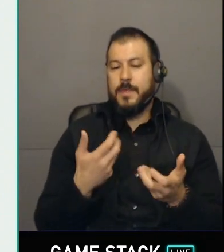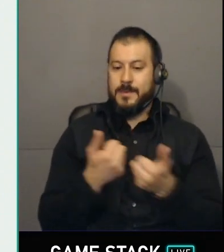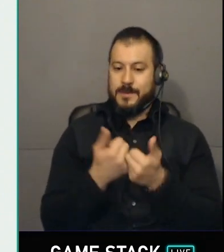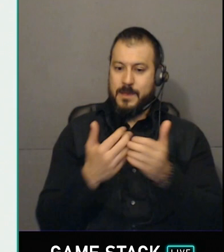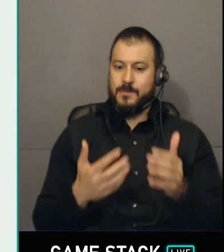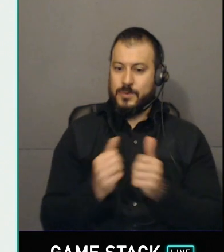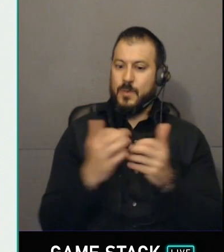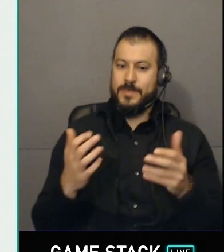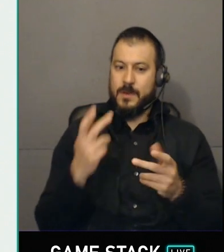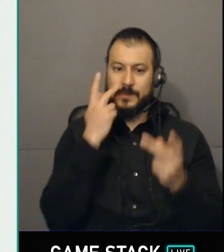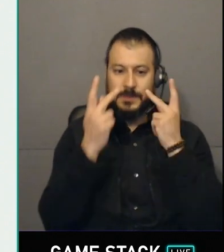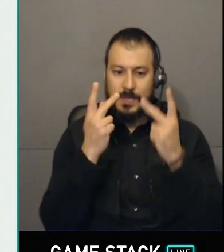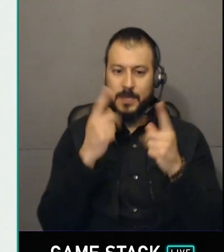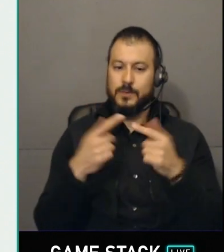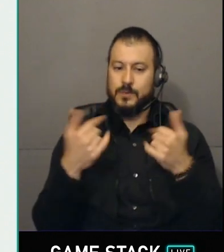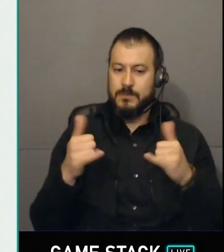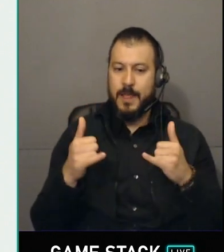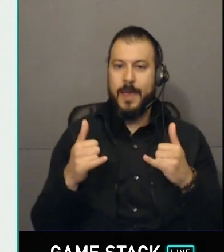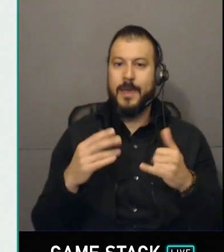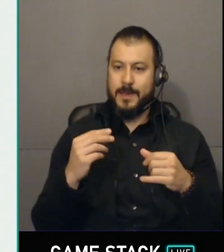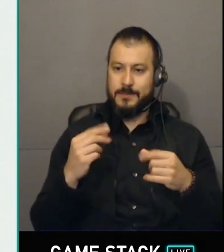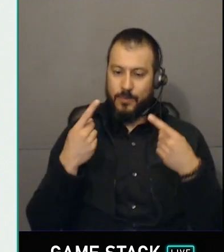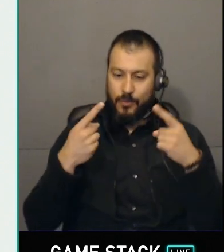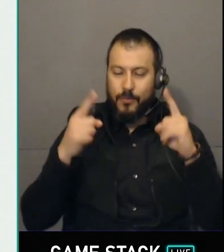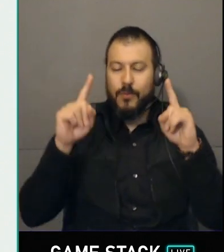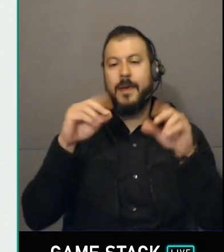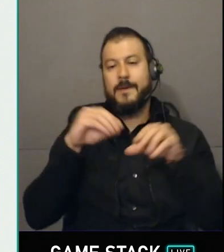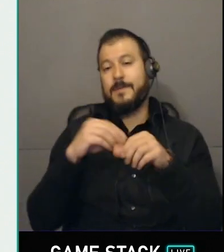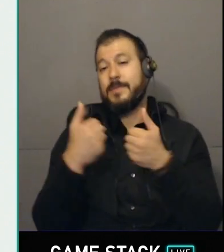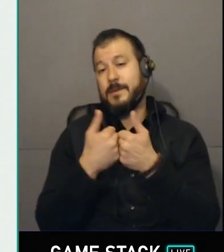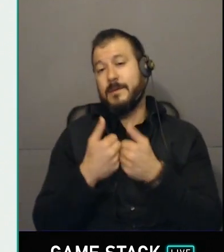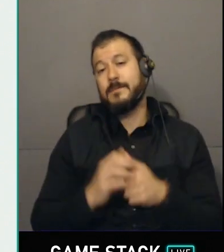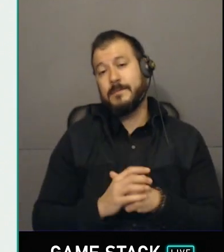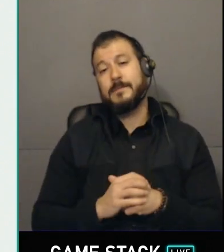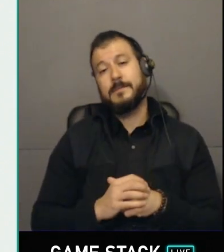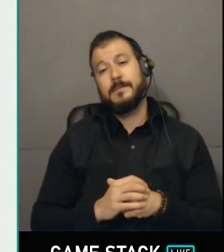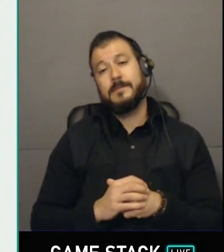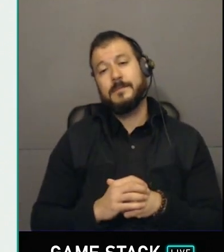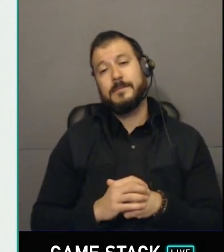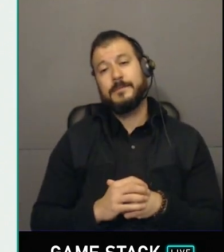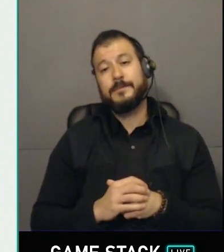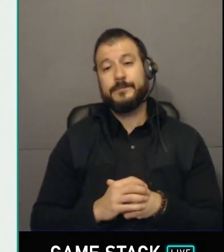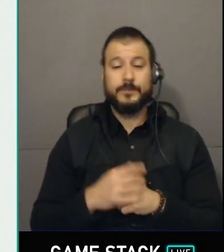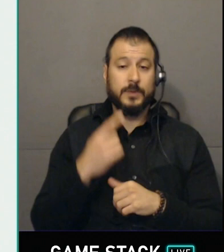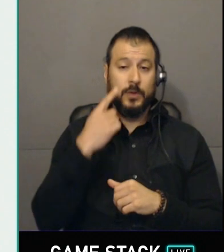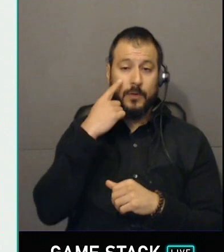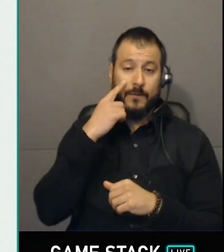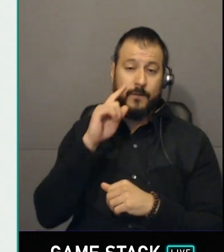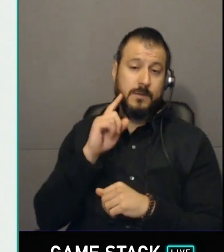ability to play and even thrive in our games? For deaf and hard of hearing,